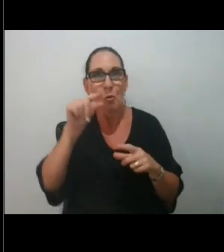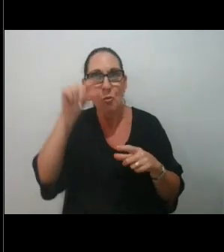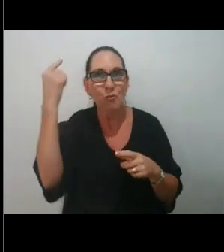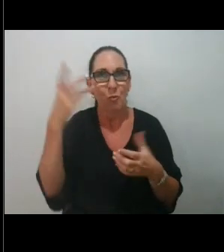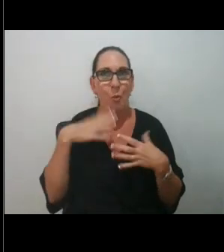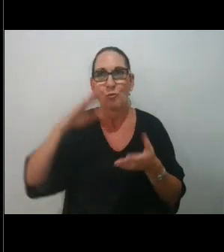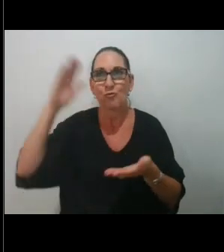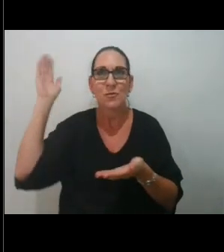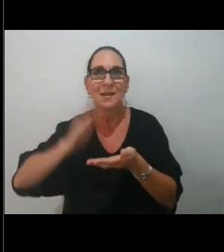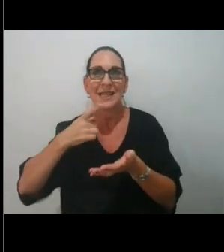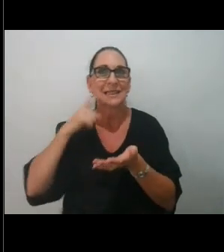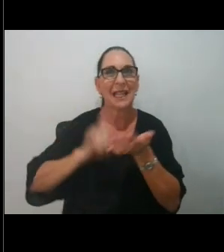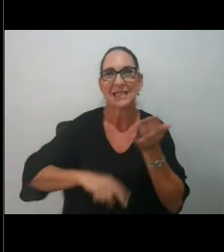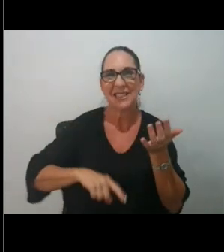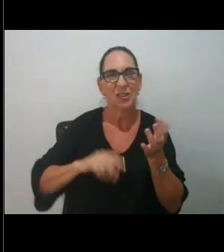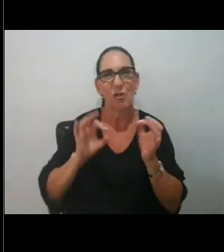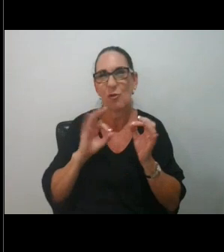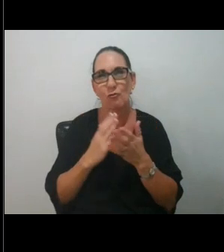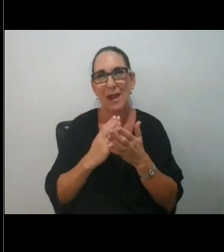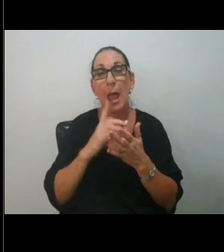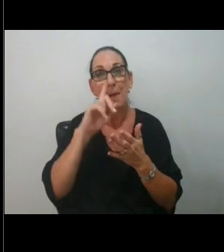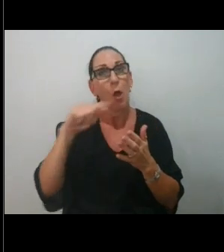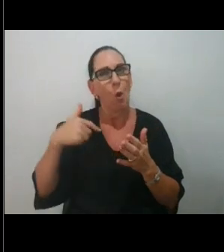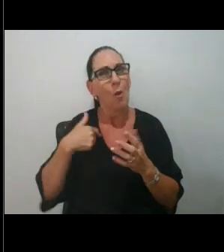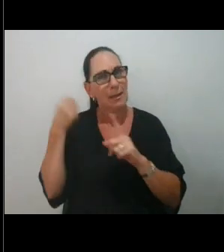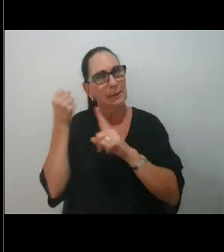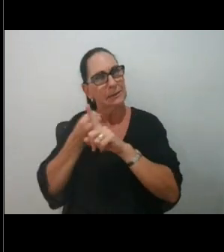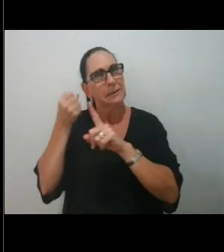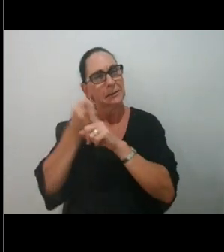um that's something we'll advocate for at the end that they have done three months worth of